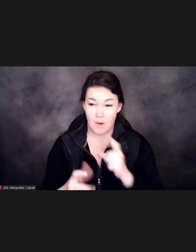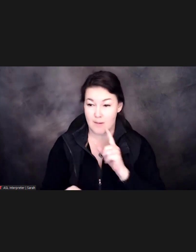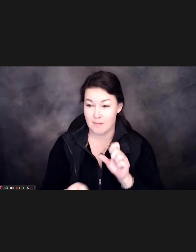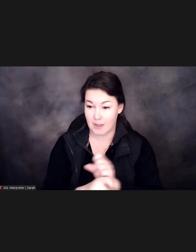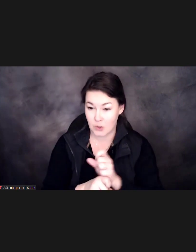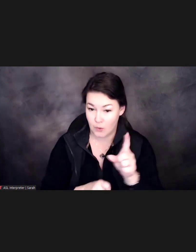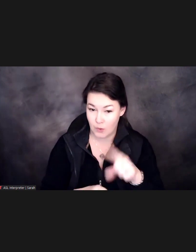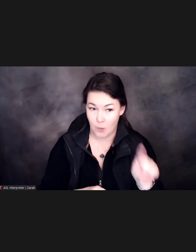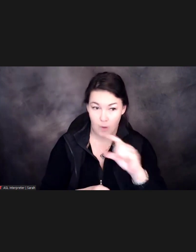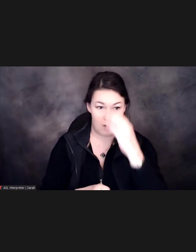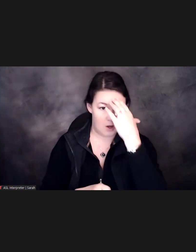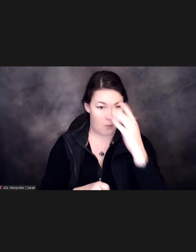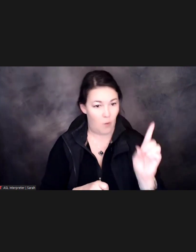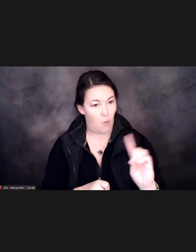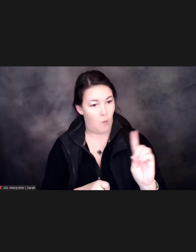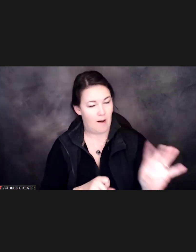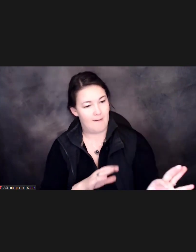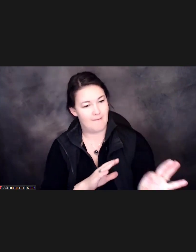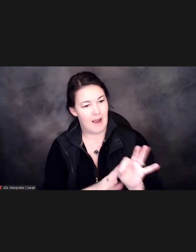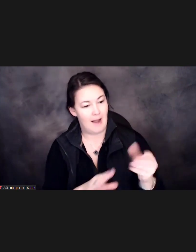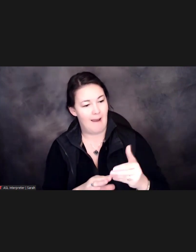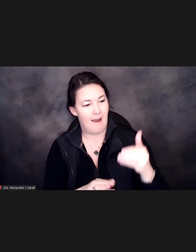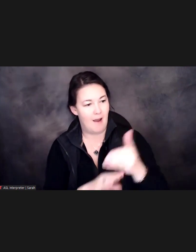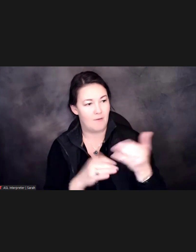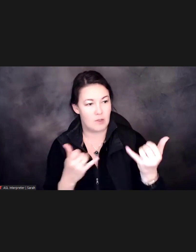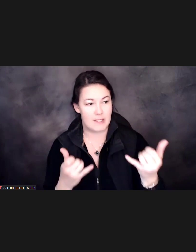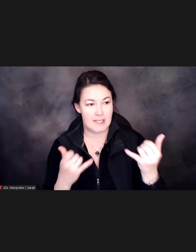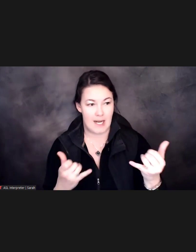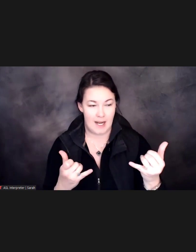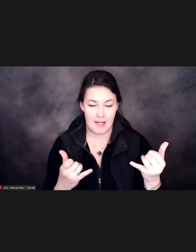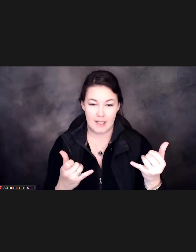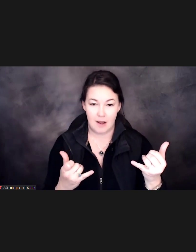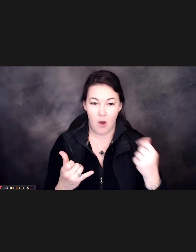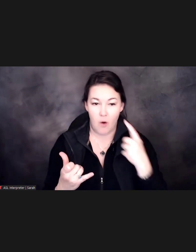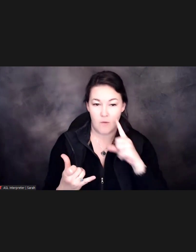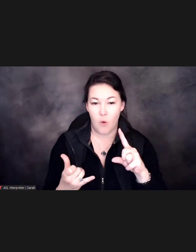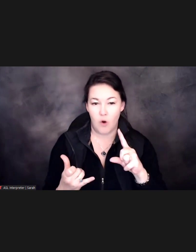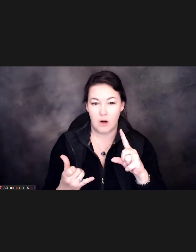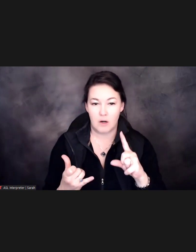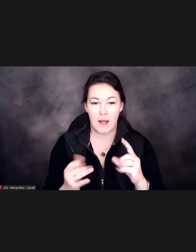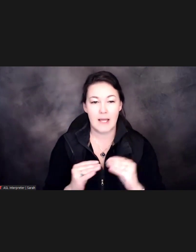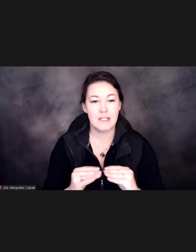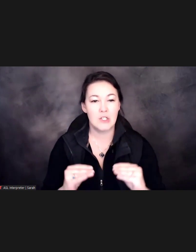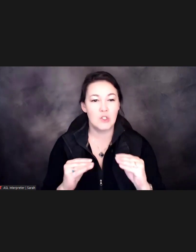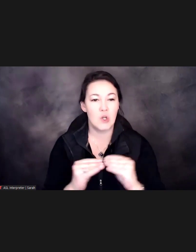all know where to go after today's webinar to get additional resources,